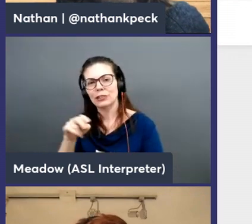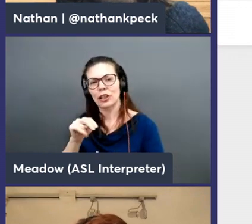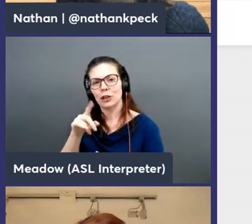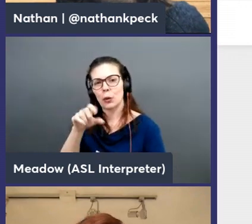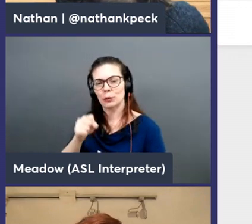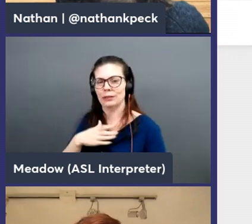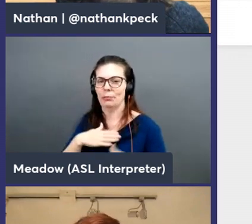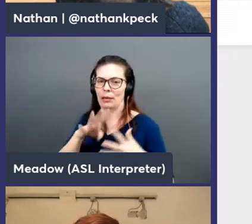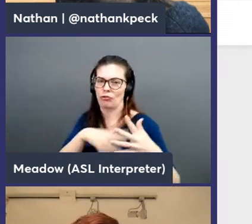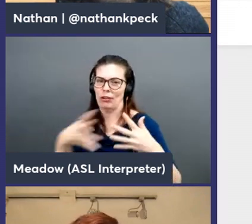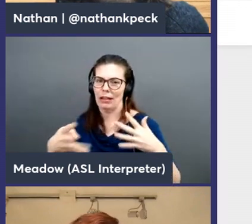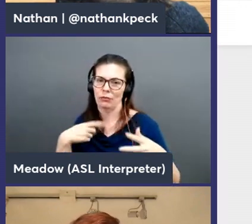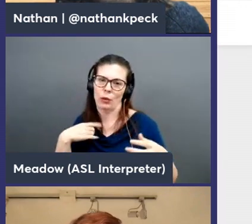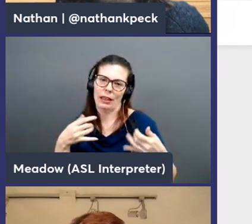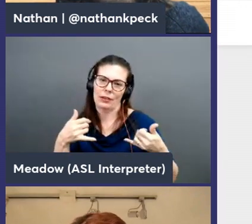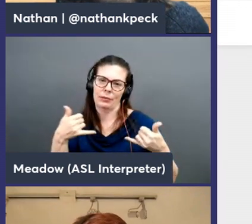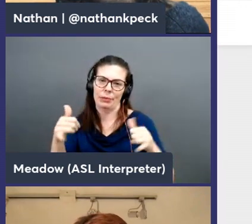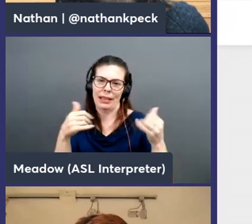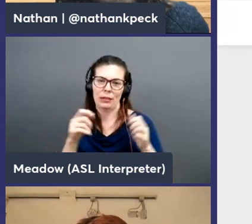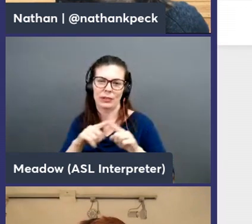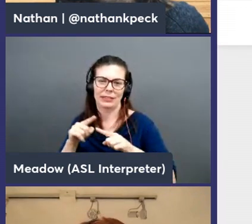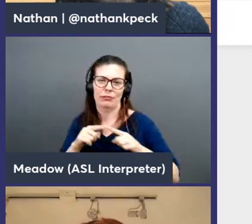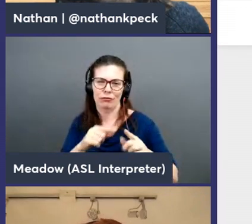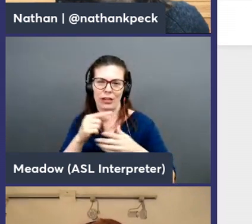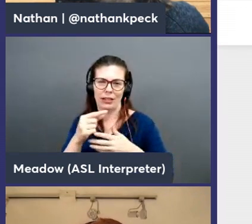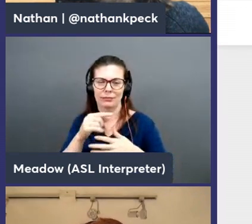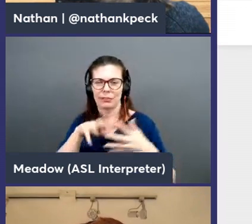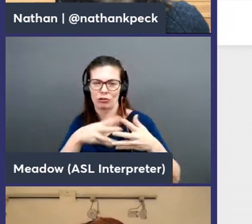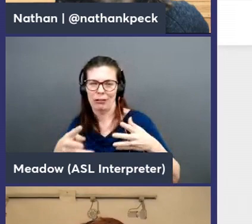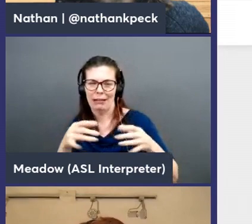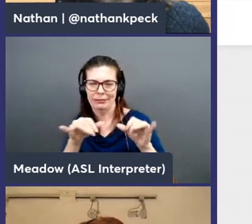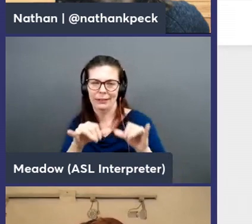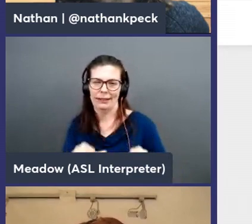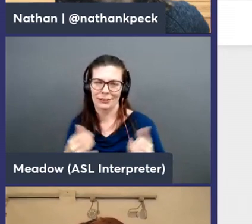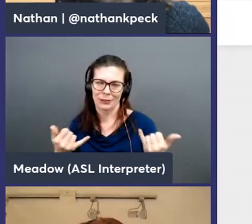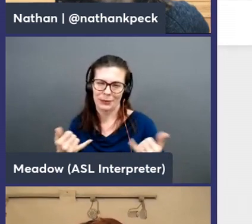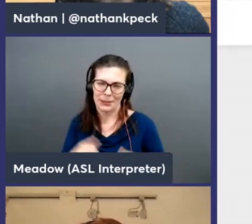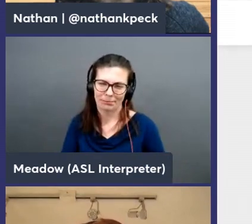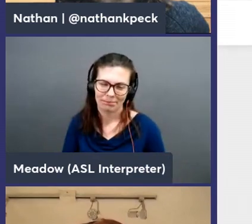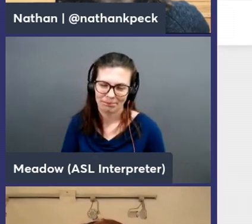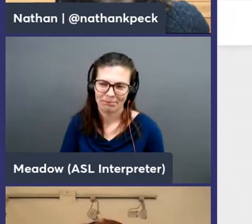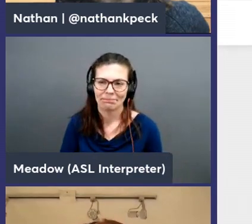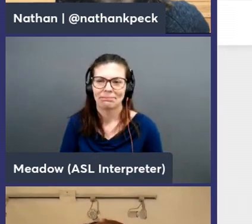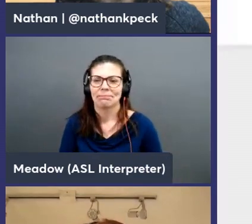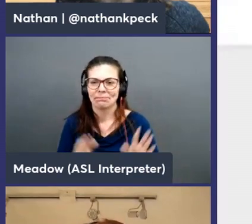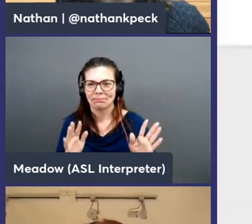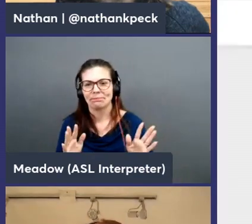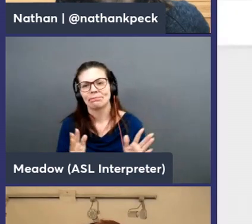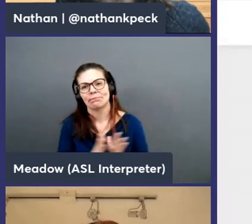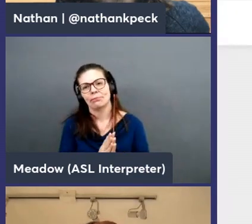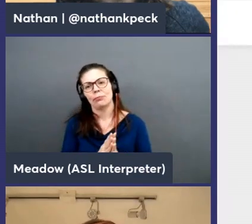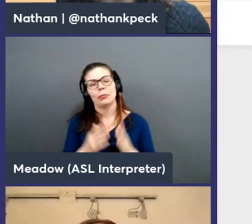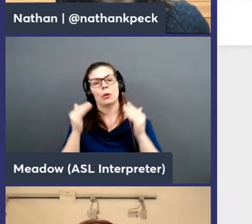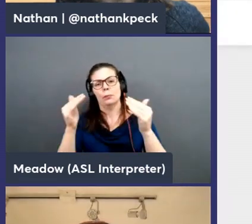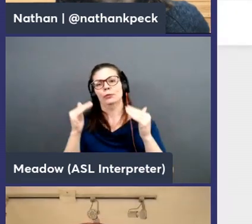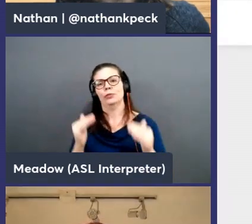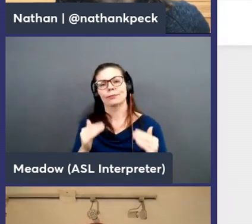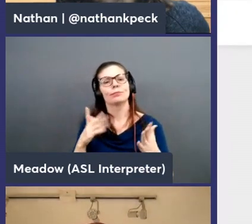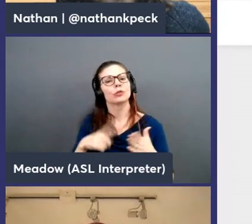I was playing around with different graph sizes today, so, yeah, moving on, we can check the job state.